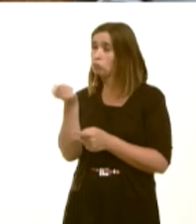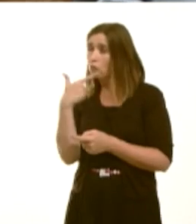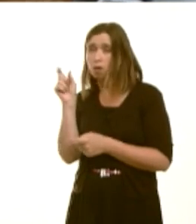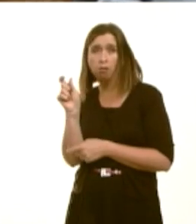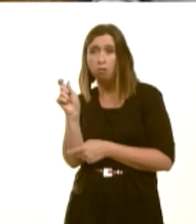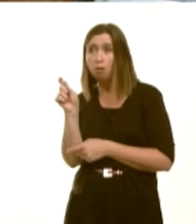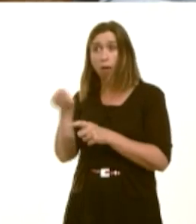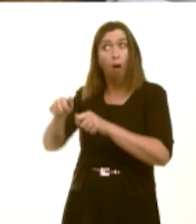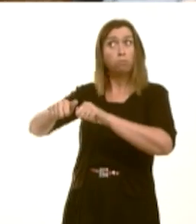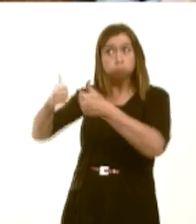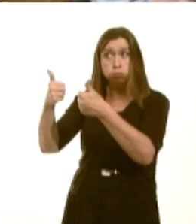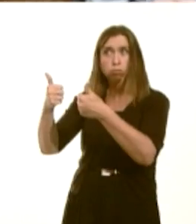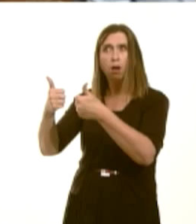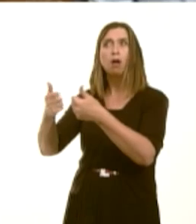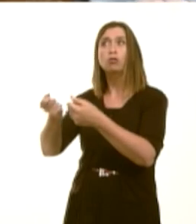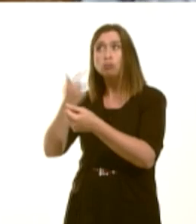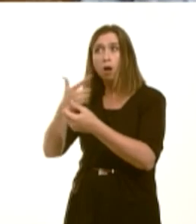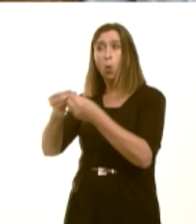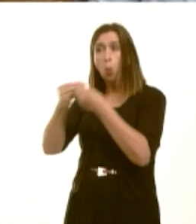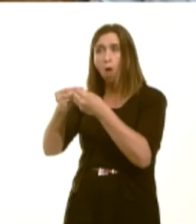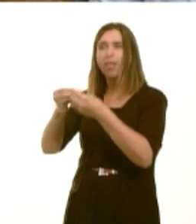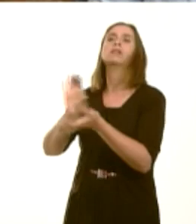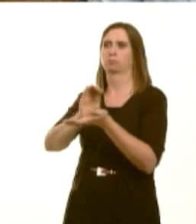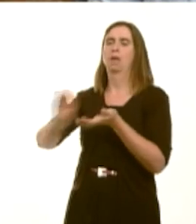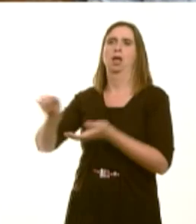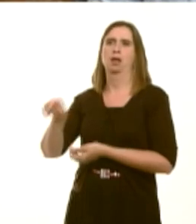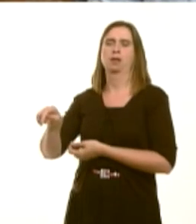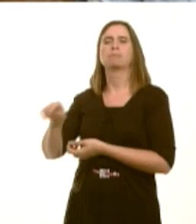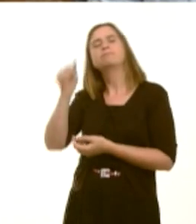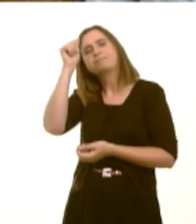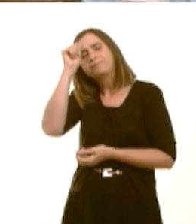be effective for most people in the future. Where an individual may be able to benefit